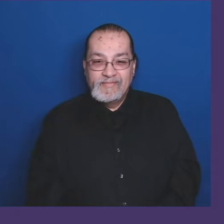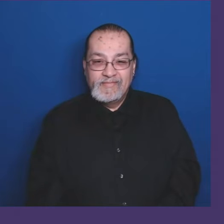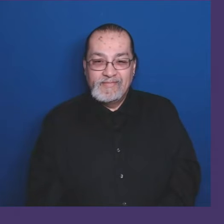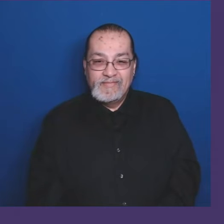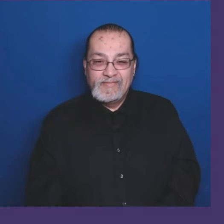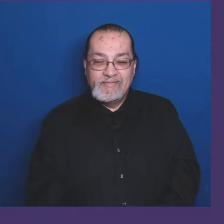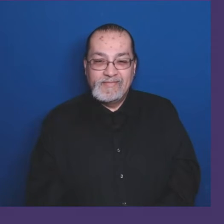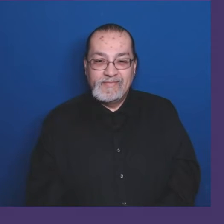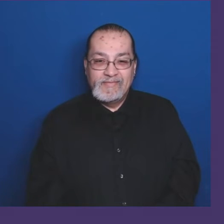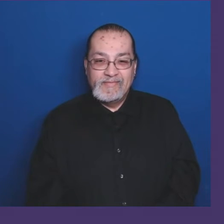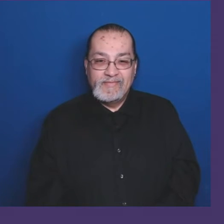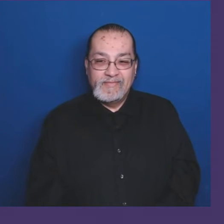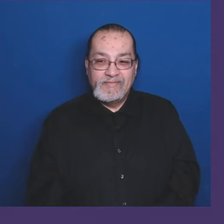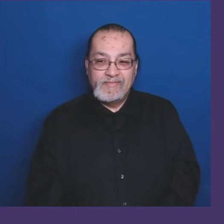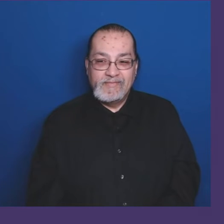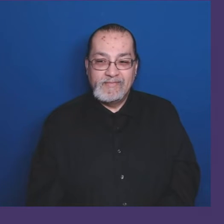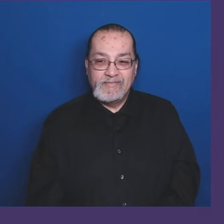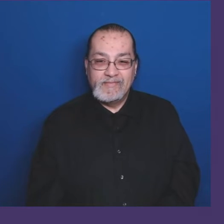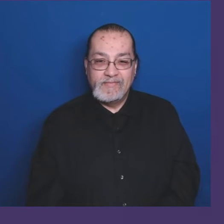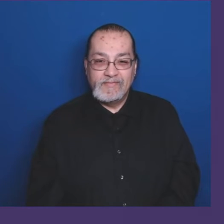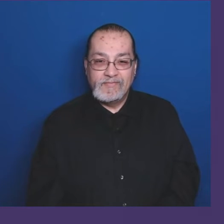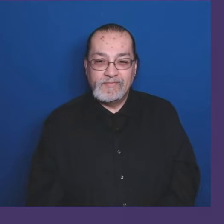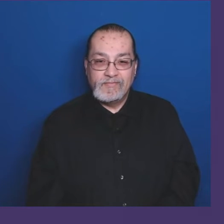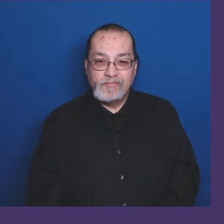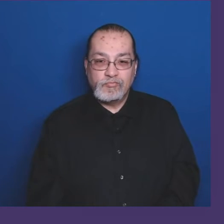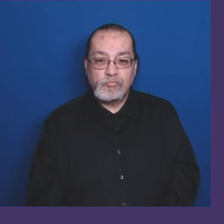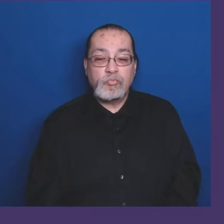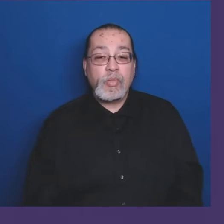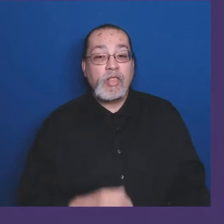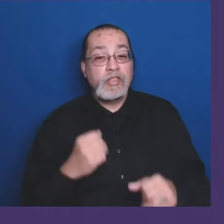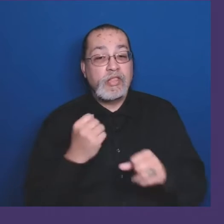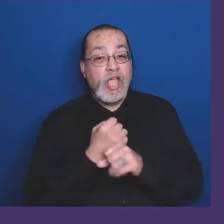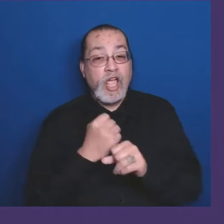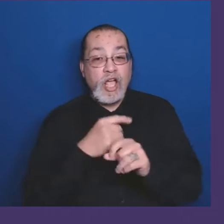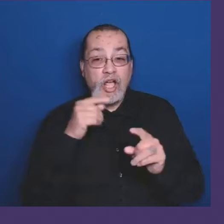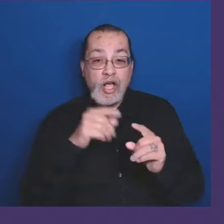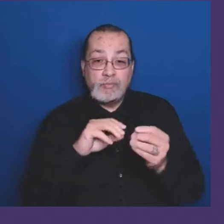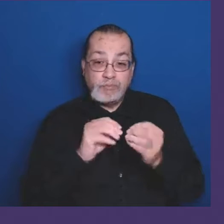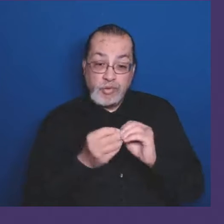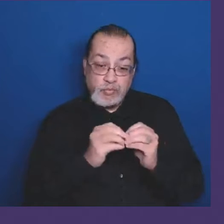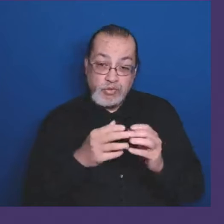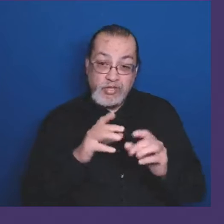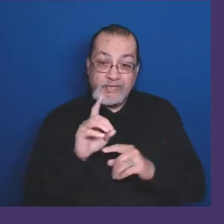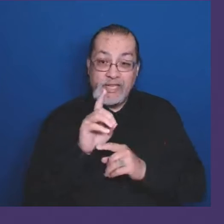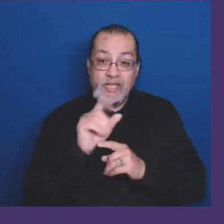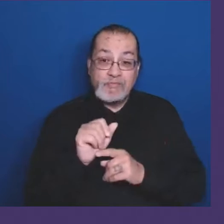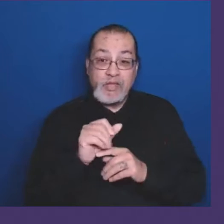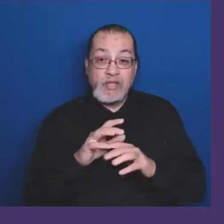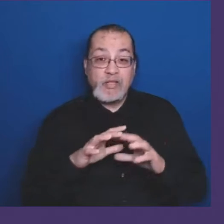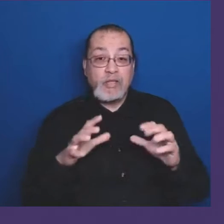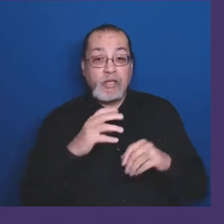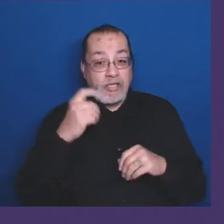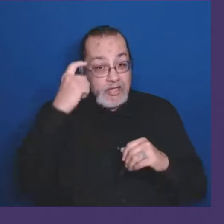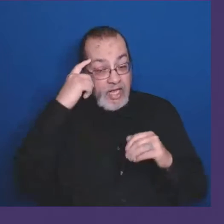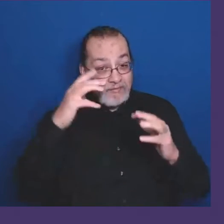Laura Davis: The statistics around the numbers of disabled and neuro-divergent people accessing paid employment remain alarmingly low.